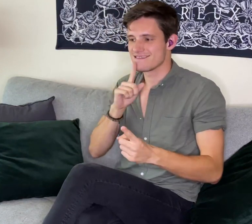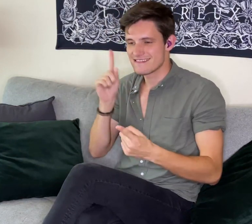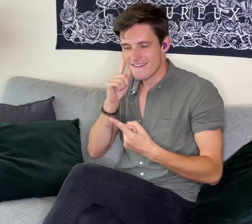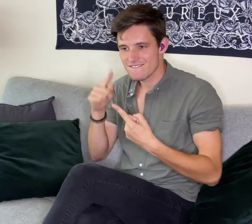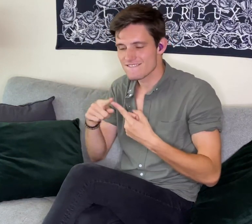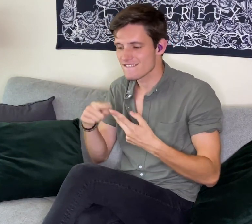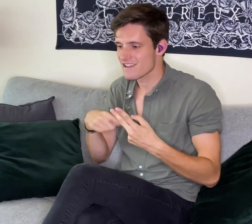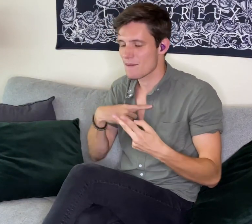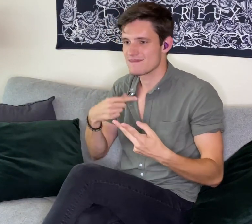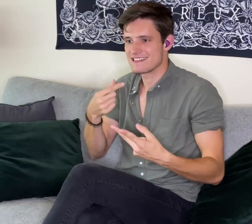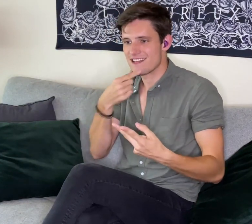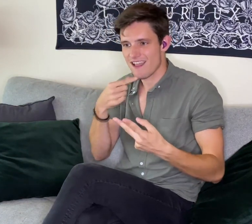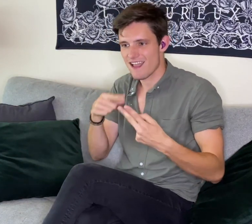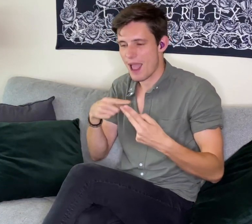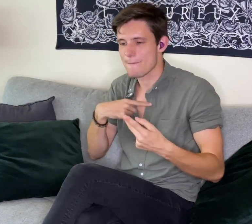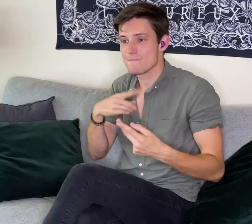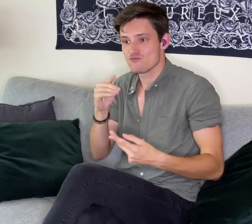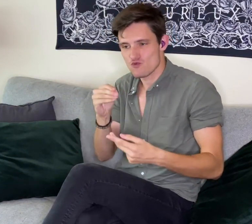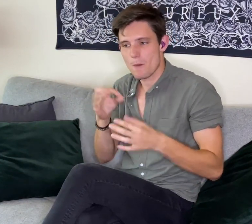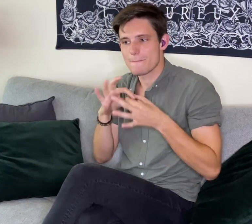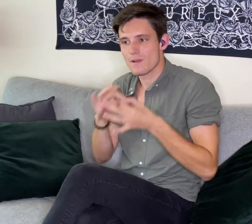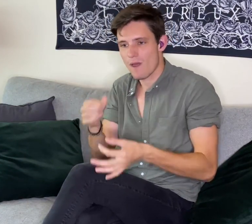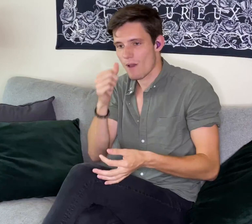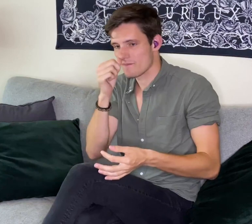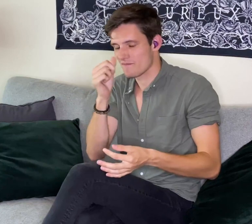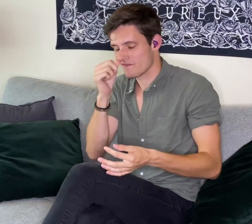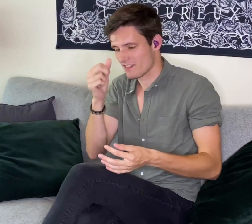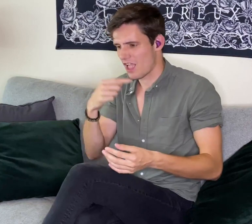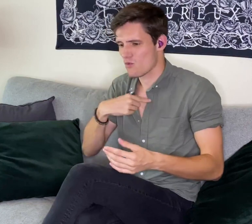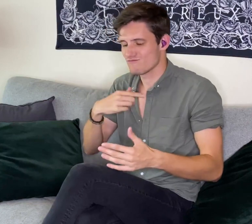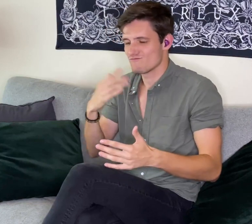And then, it hit me: I am deaf, I am gay, and I do belong!